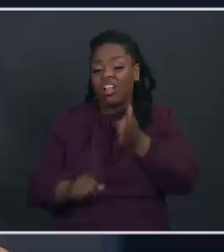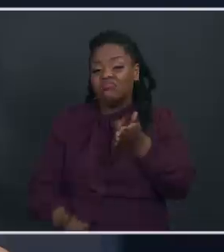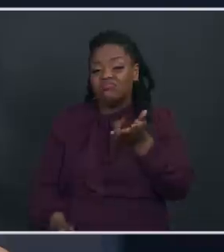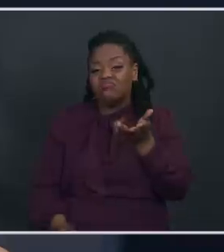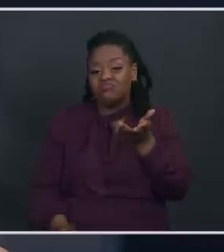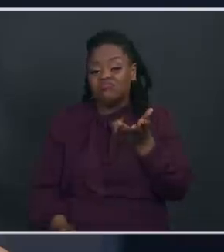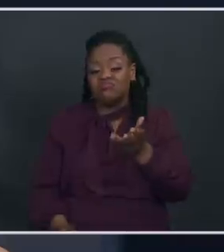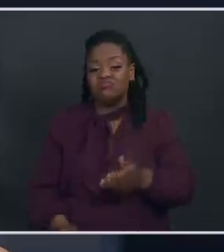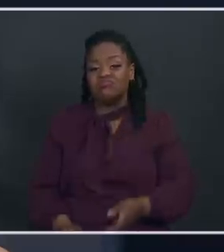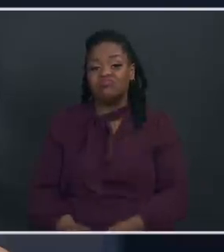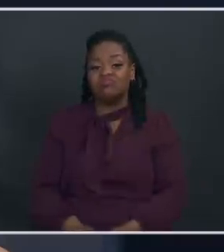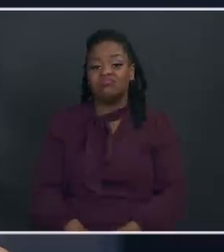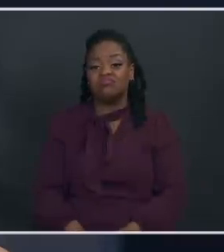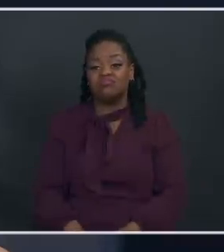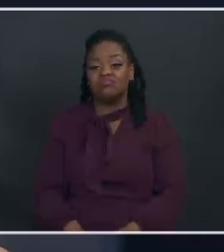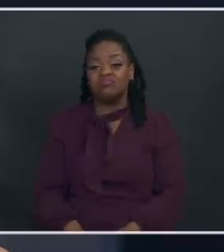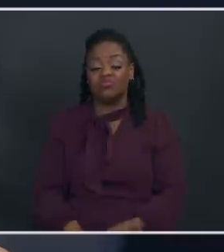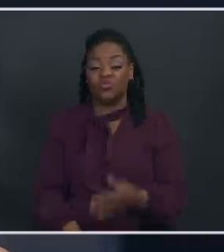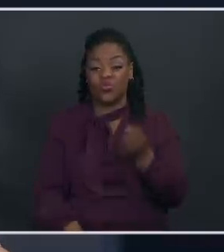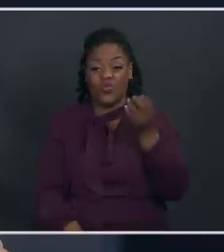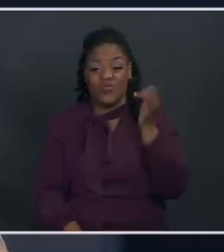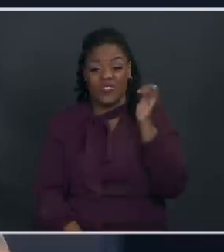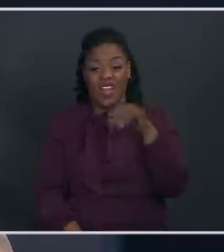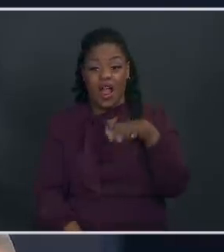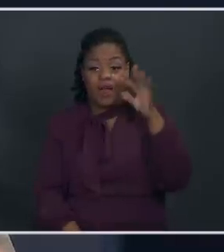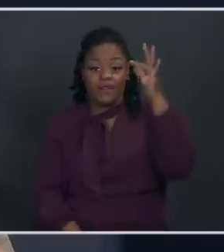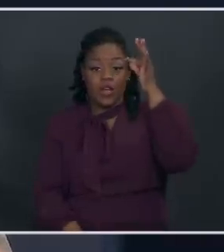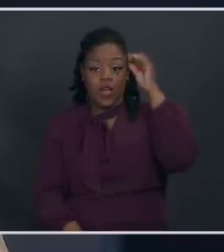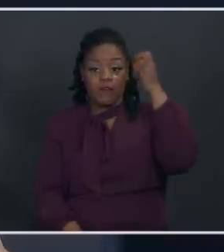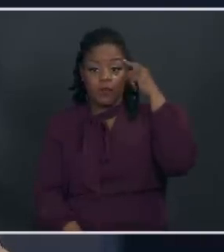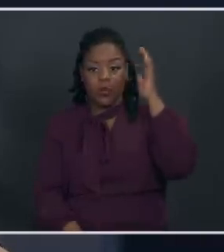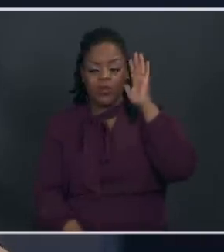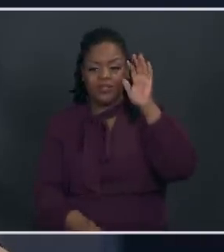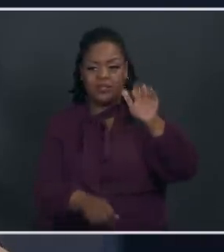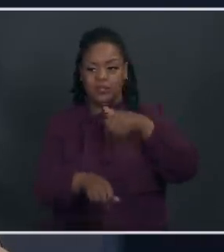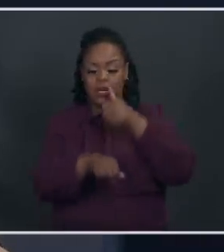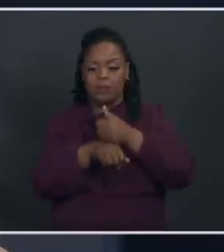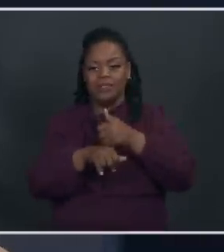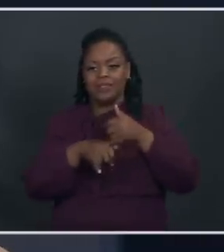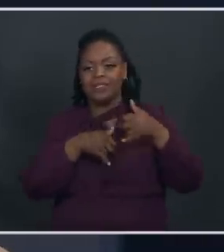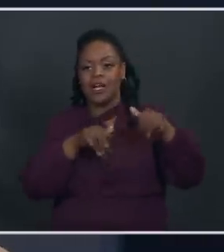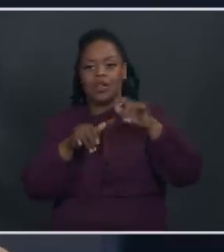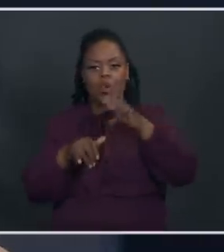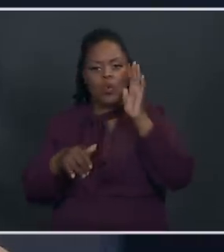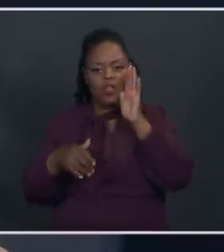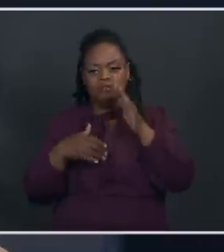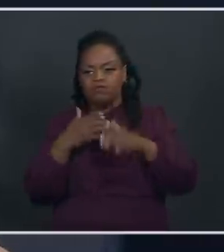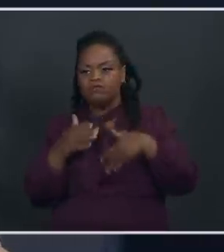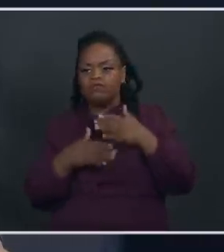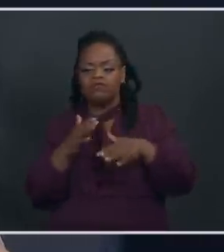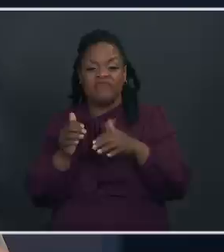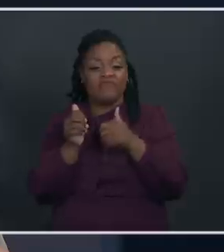the way the federal government ought to set, on what our values are, what we think the future needs to be.